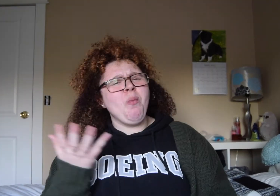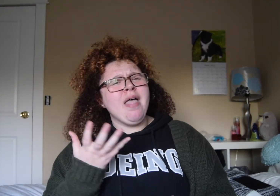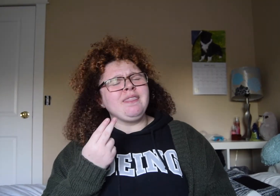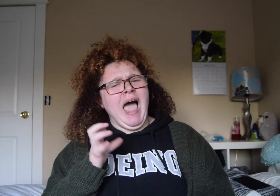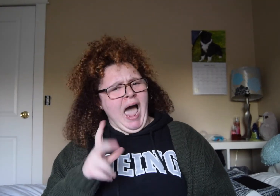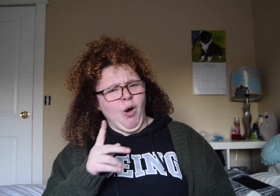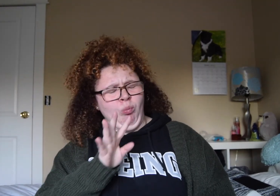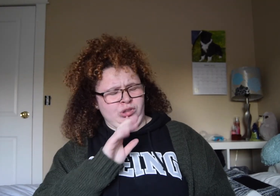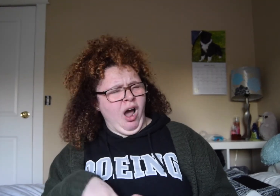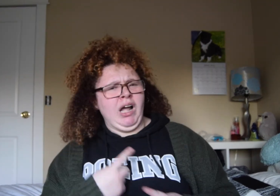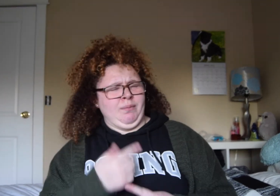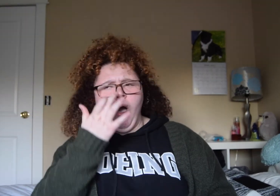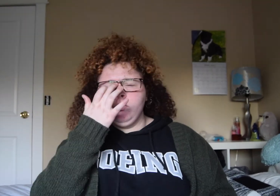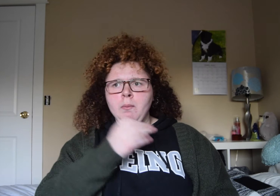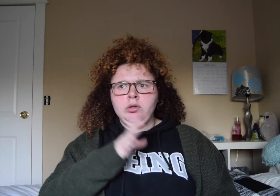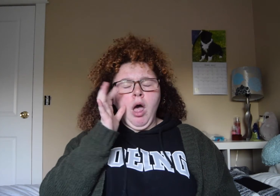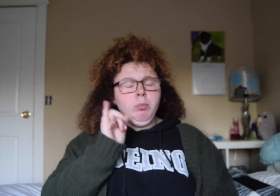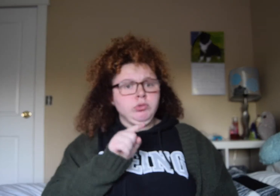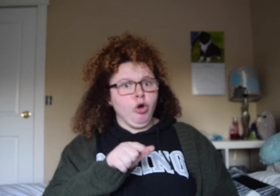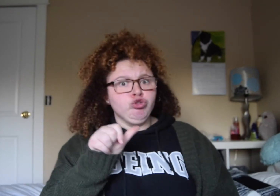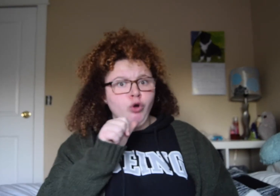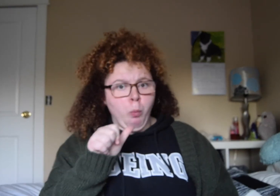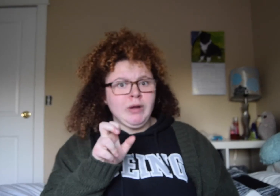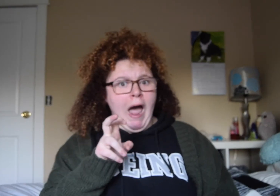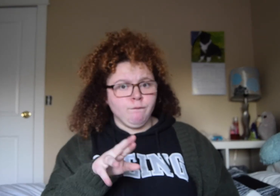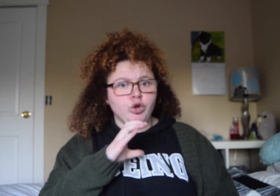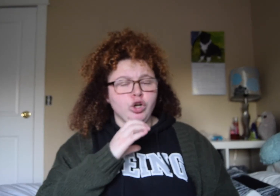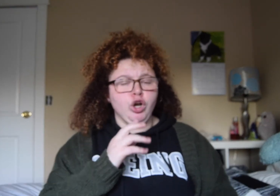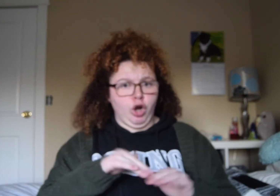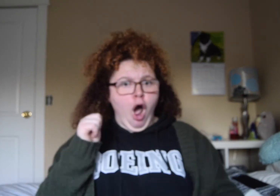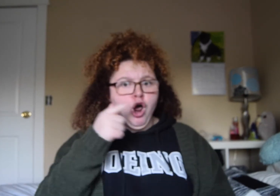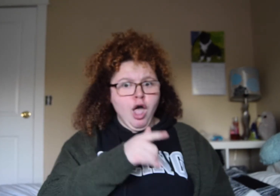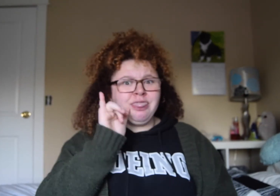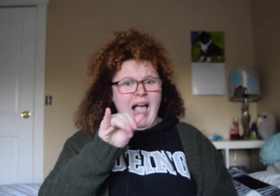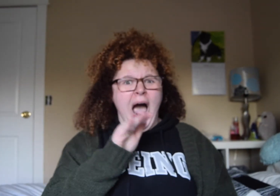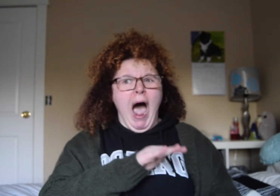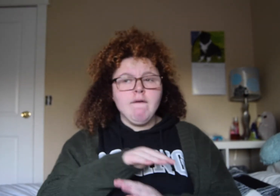Like what the heck are you talking about? And my dad confronted her, "Don't ever call her that again"